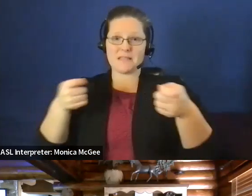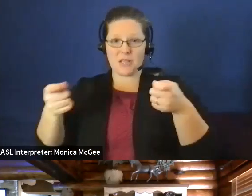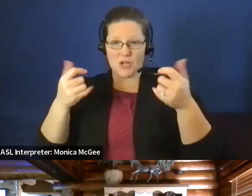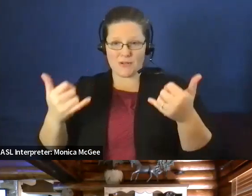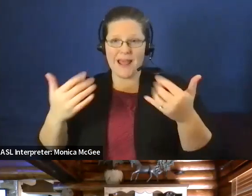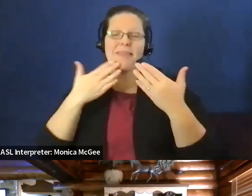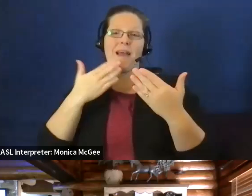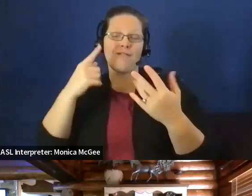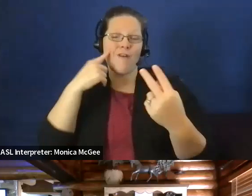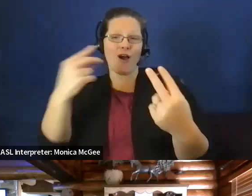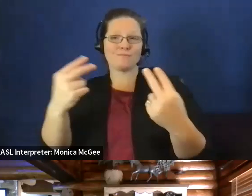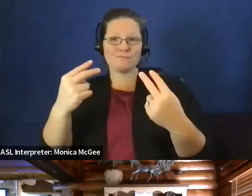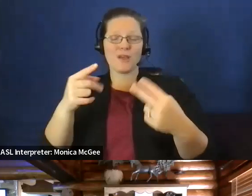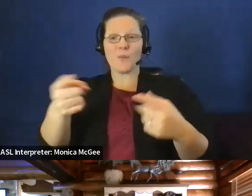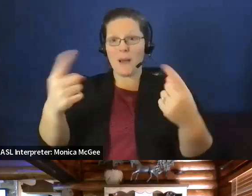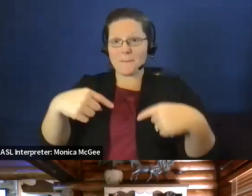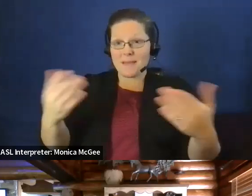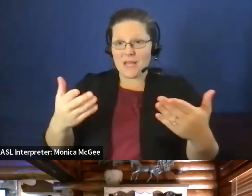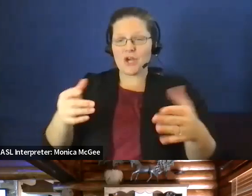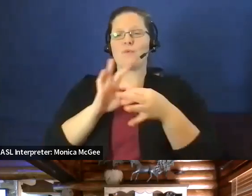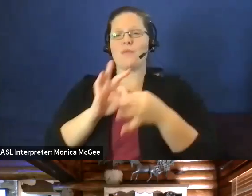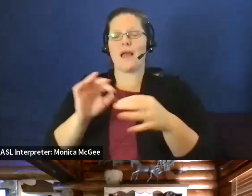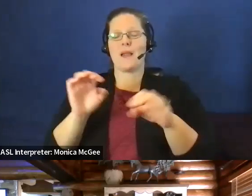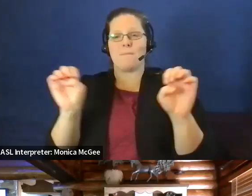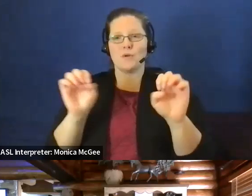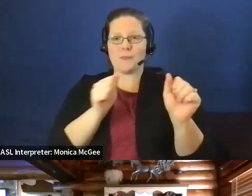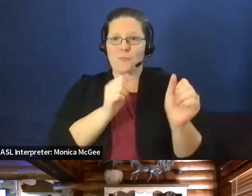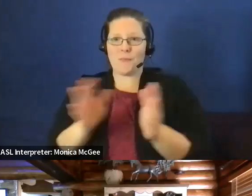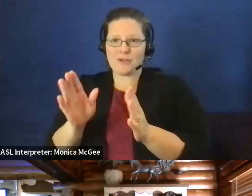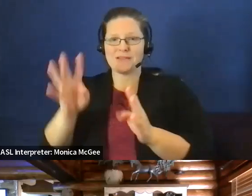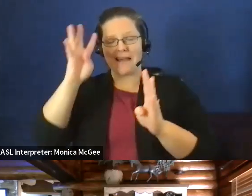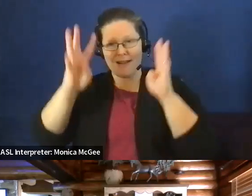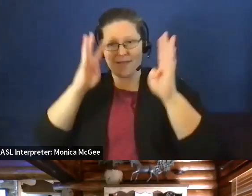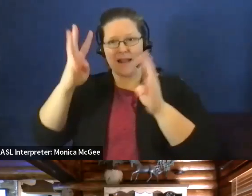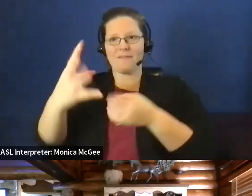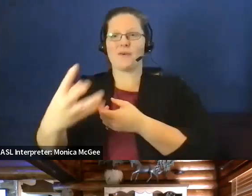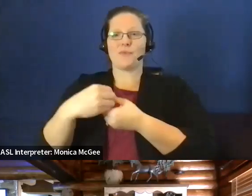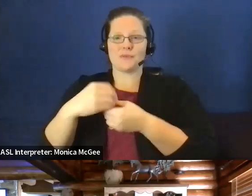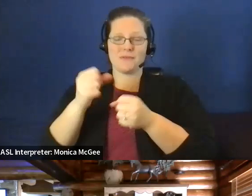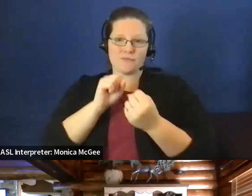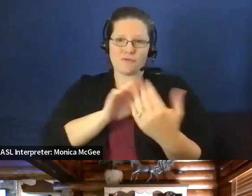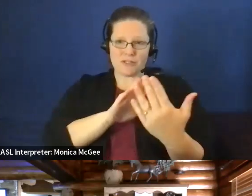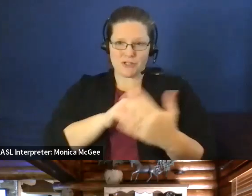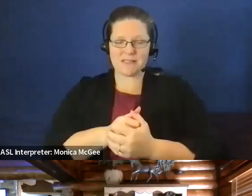some housekeeping stuff, as if you haven't heard this before. I'm Sidma